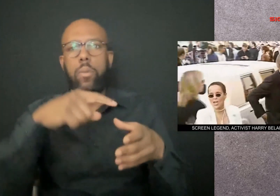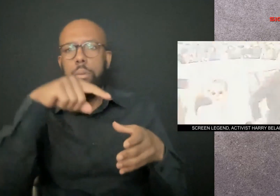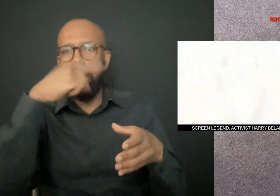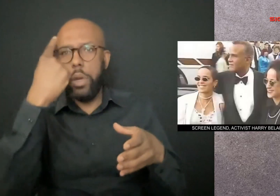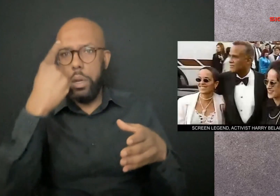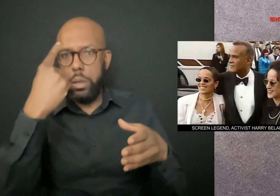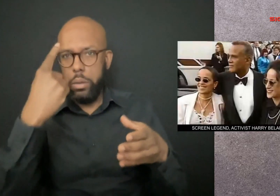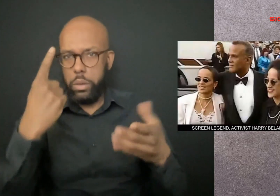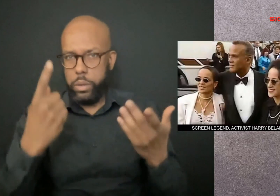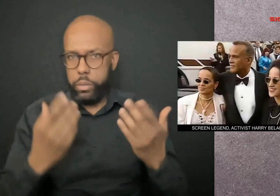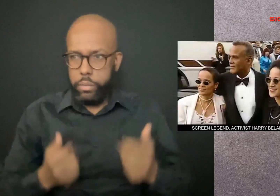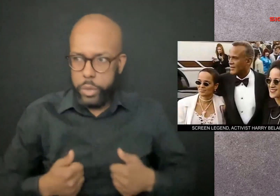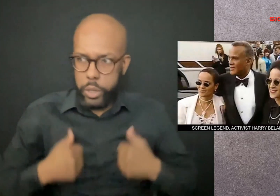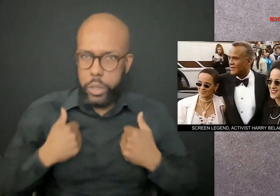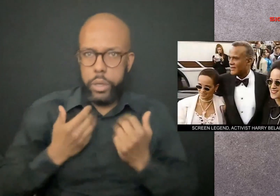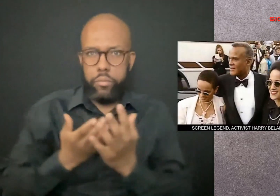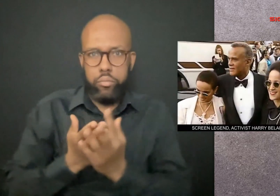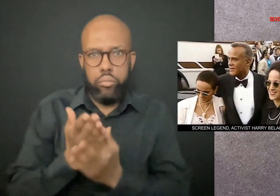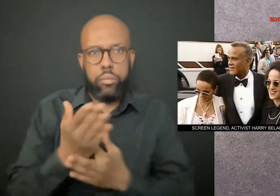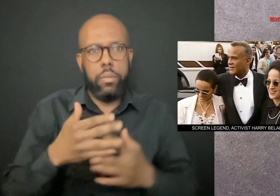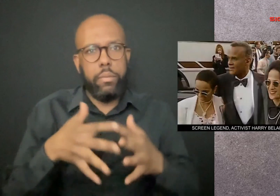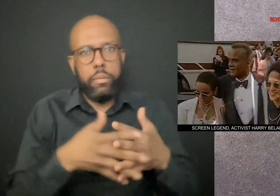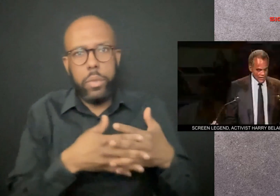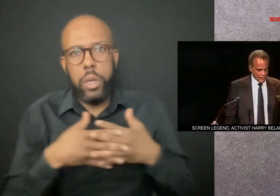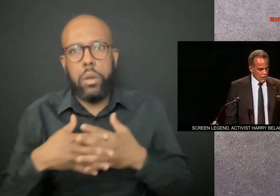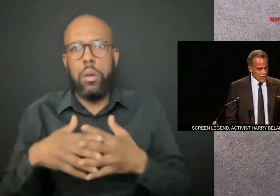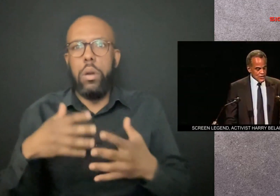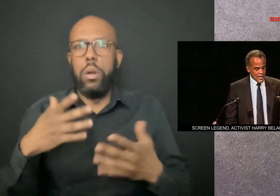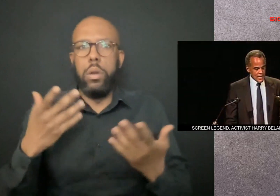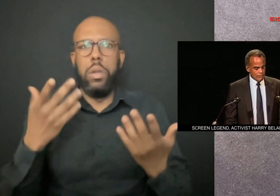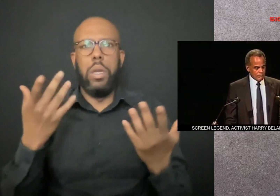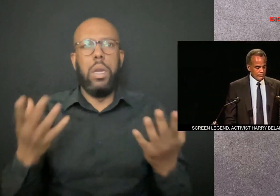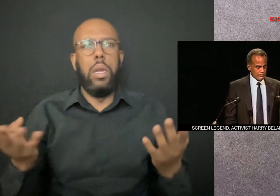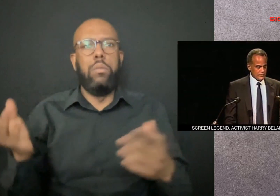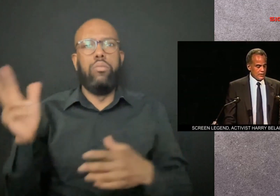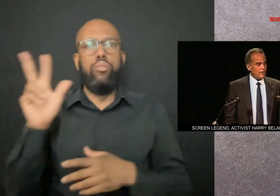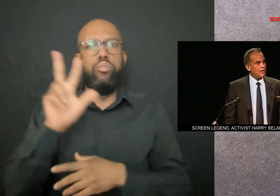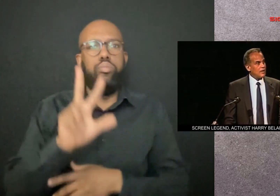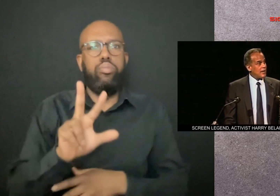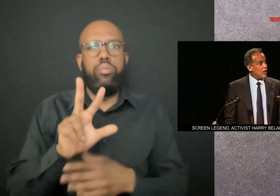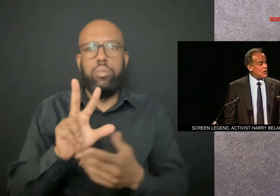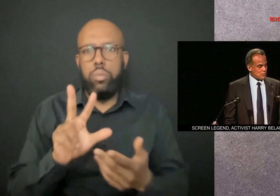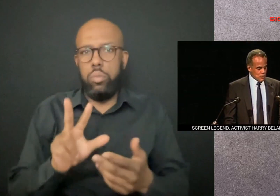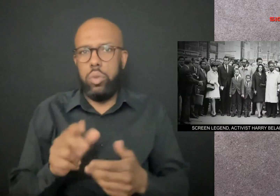in the 1960s he stood up for the civil rights of Blacks in America